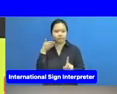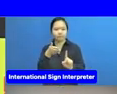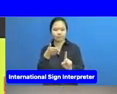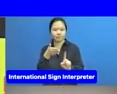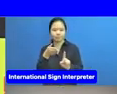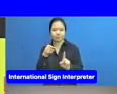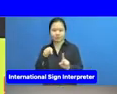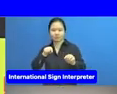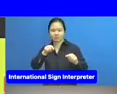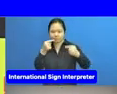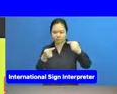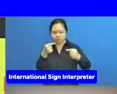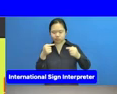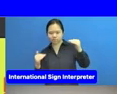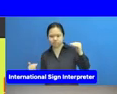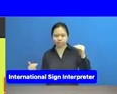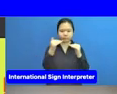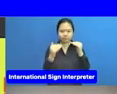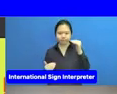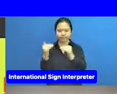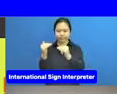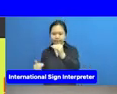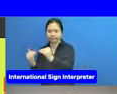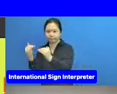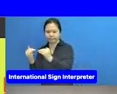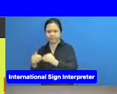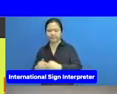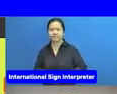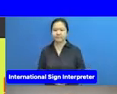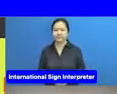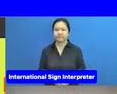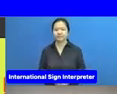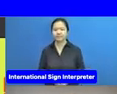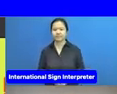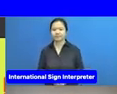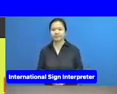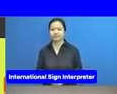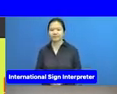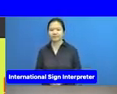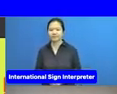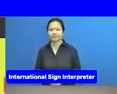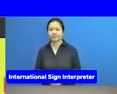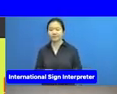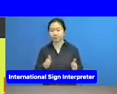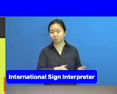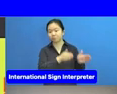Then, a selection criteria next to the quality of the proposal. In addressing one or both of the mentioned priorities